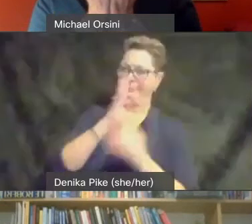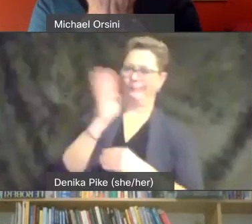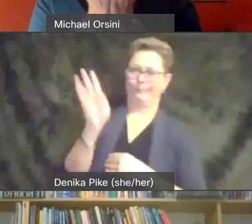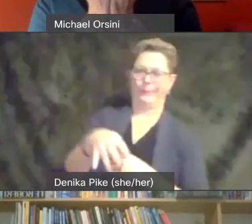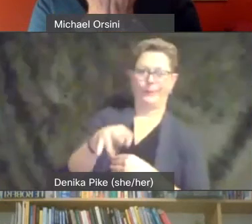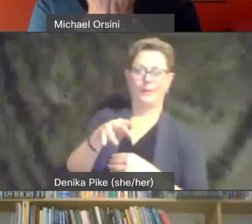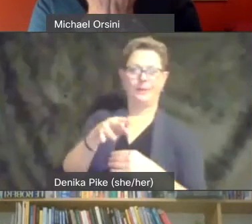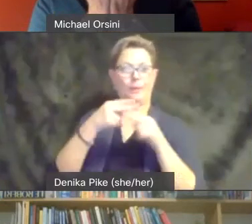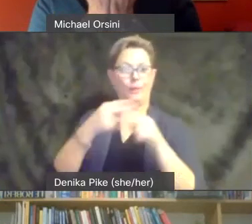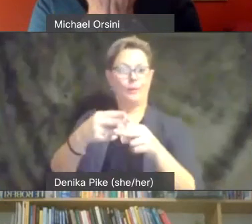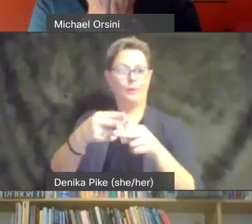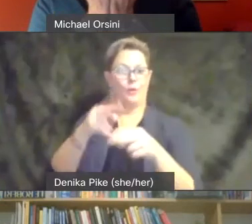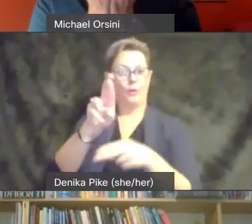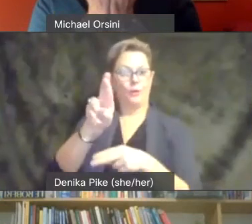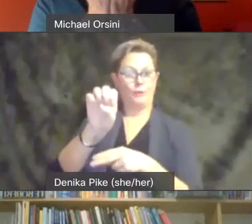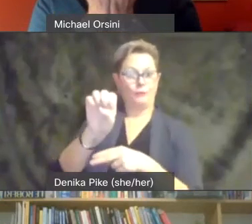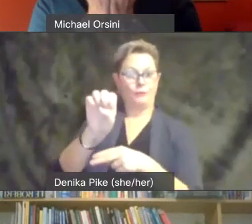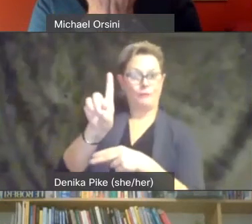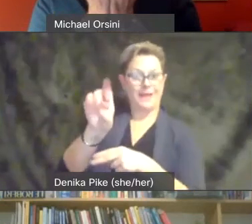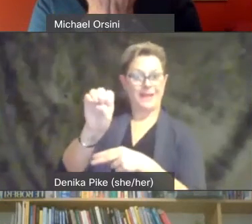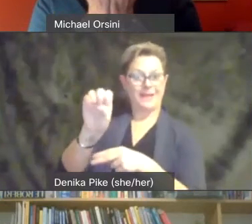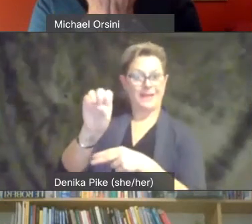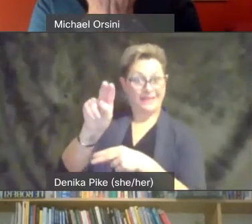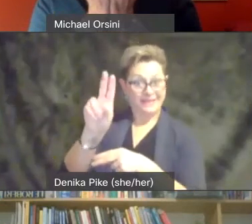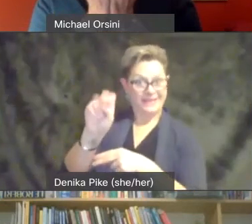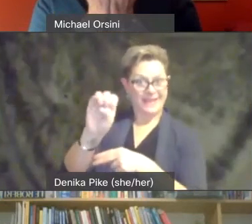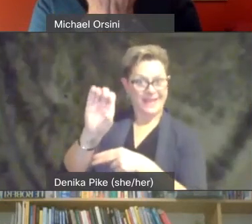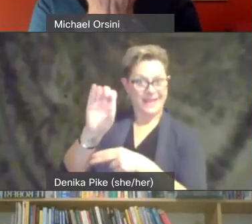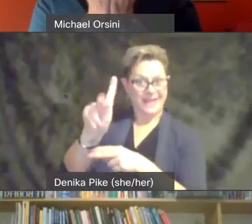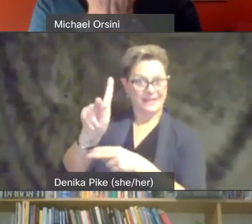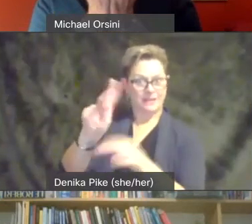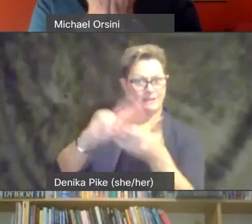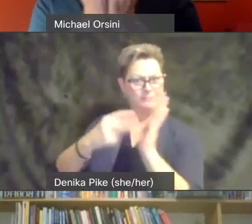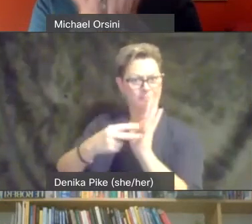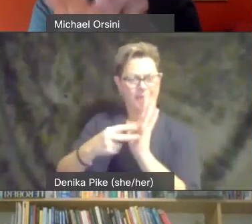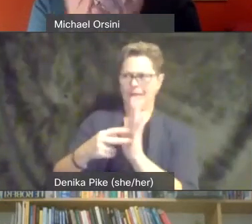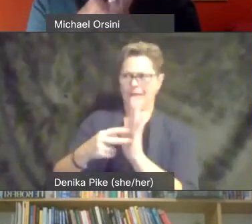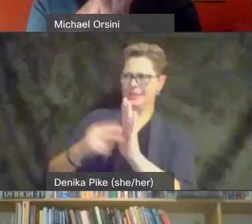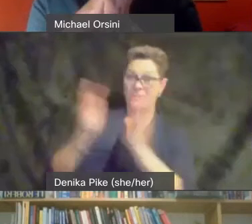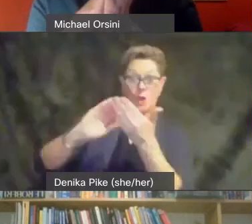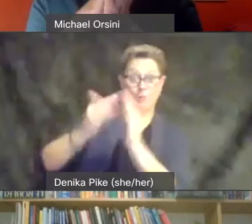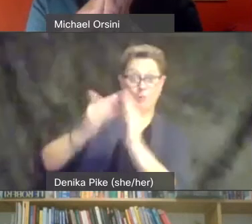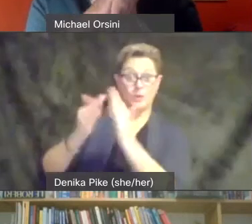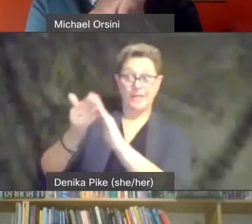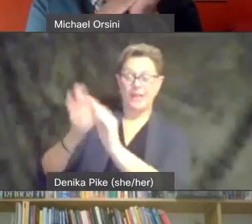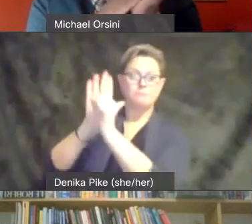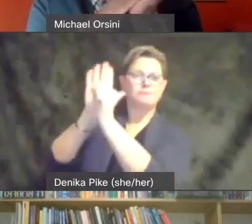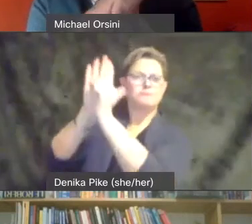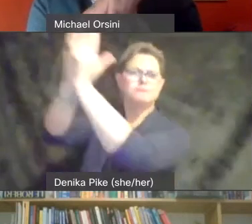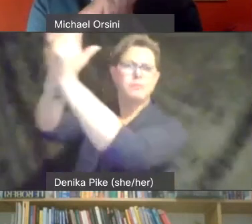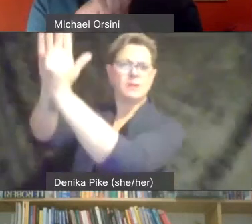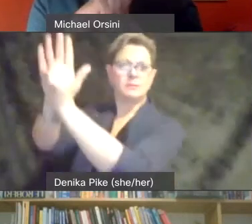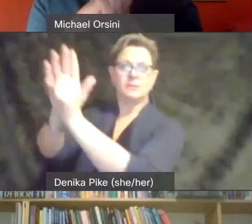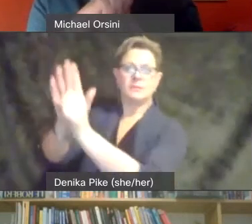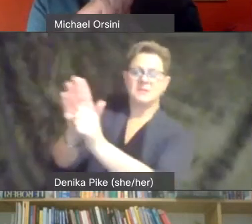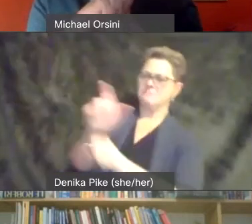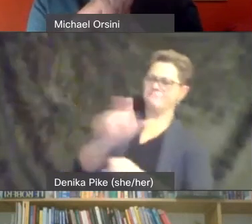if I recall correctly was originally a term that was used to denigrate rural act as people who were demanding their rights and.